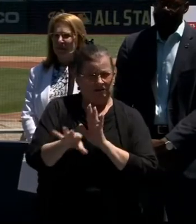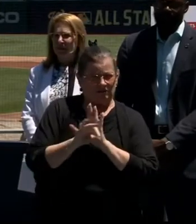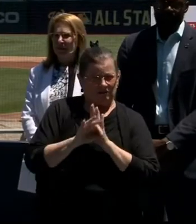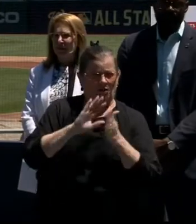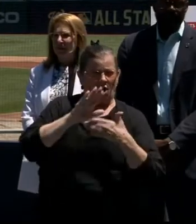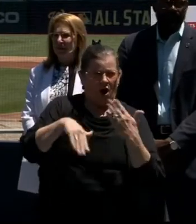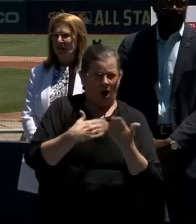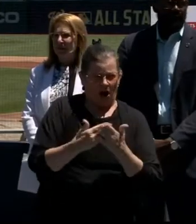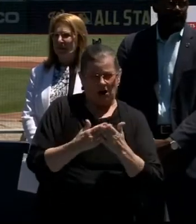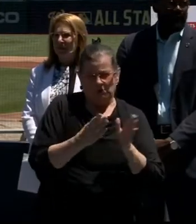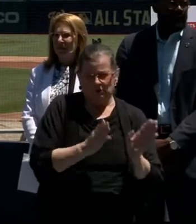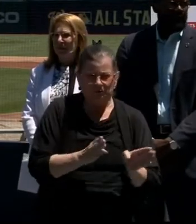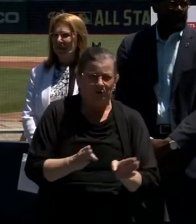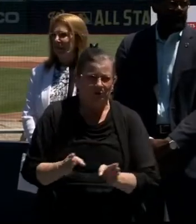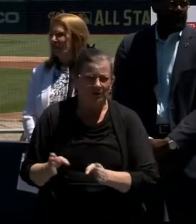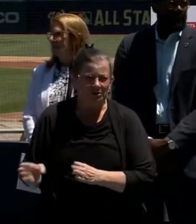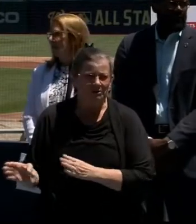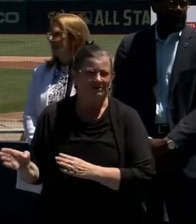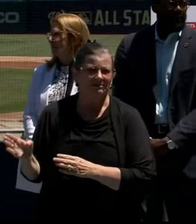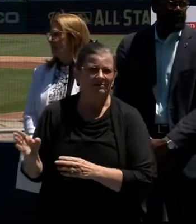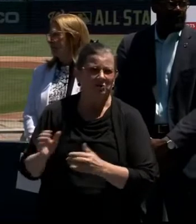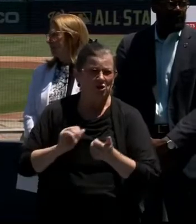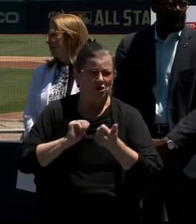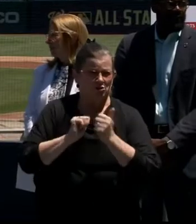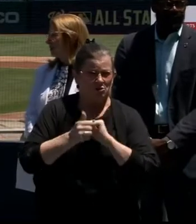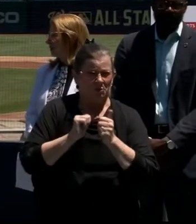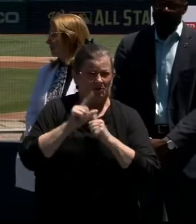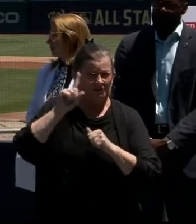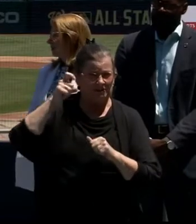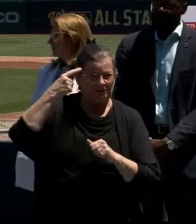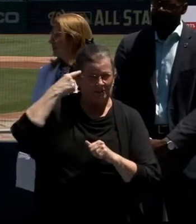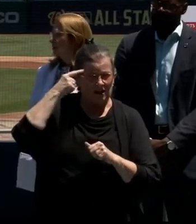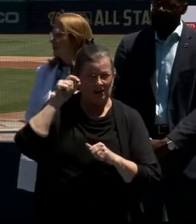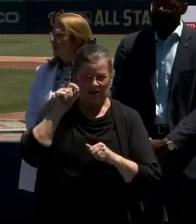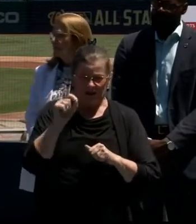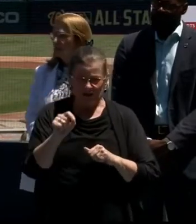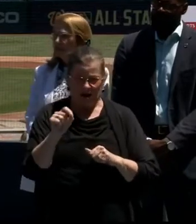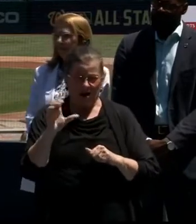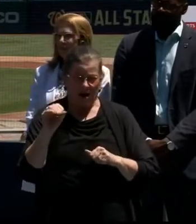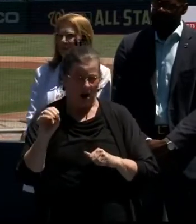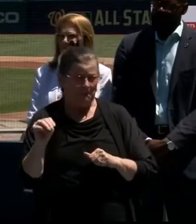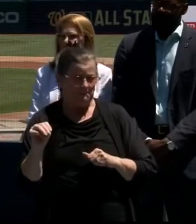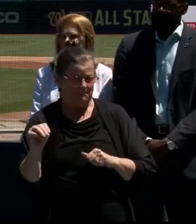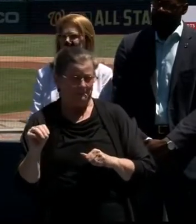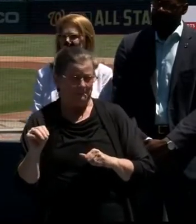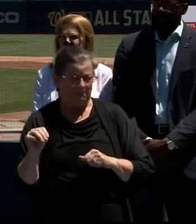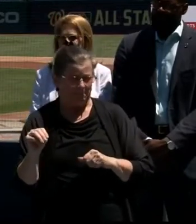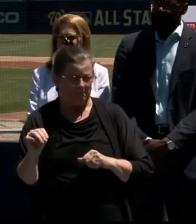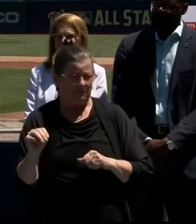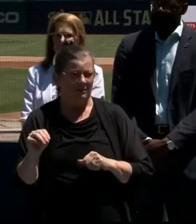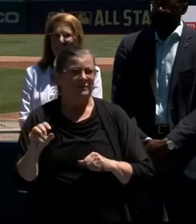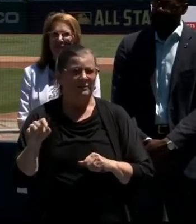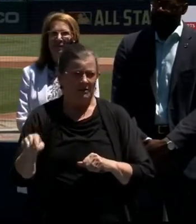YOU MAY GO TO SPORTSCAPITAL.DC.GOV. SPORTSCAPITAL.DC.GOV.